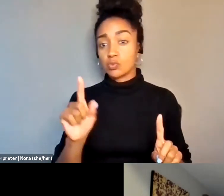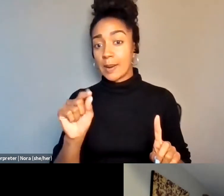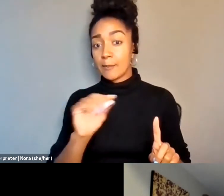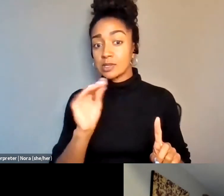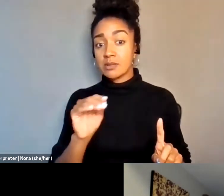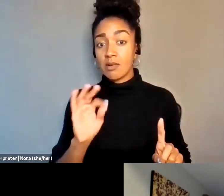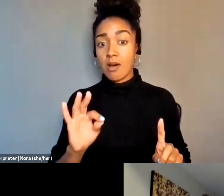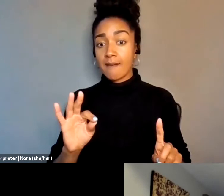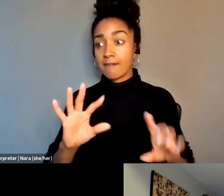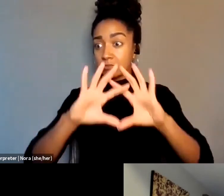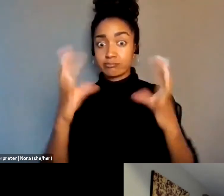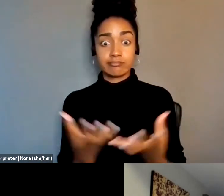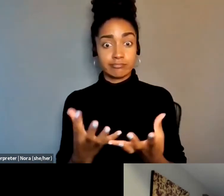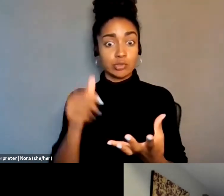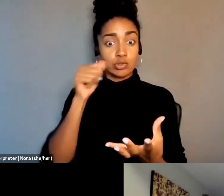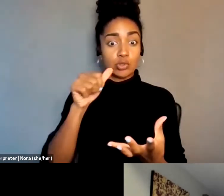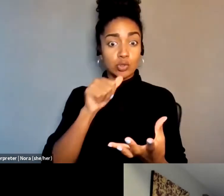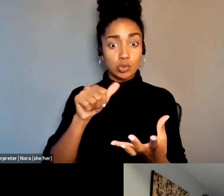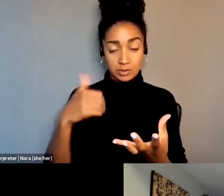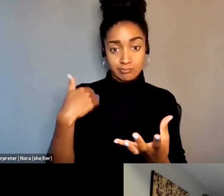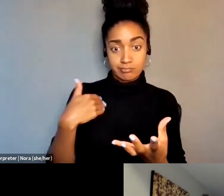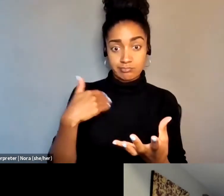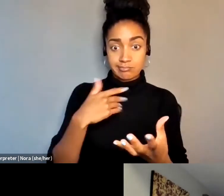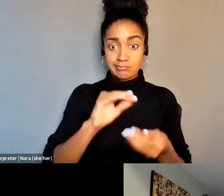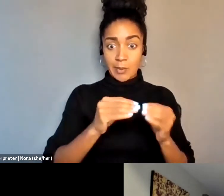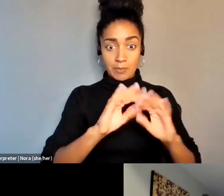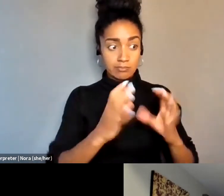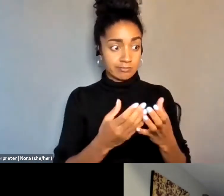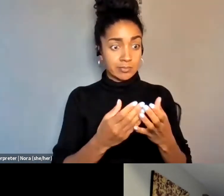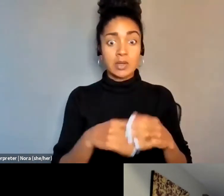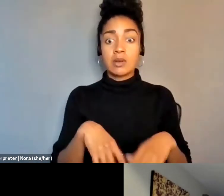Let alone the large number of girls that are in school and not succeeding because either a lack of quality education or ingrained, gender